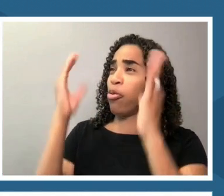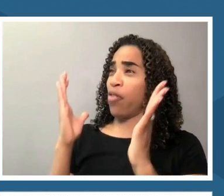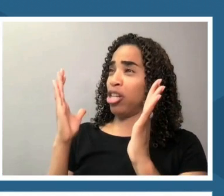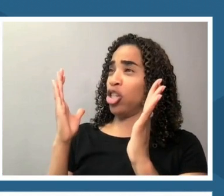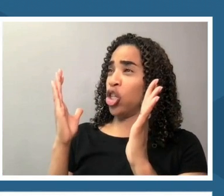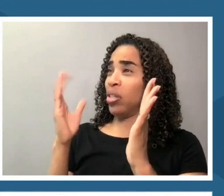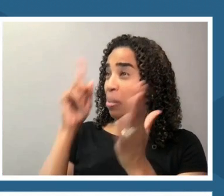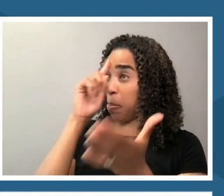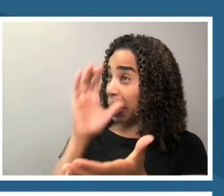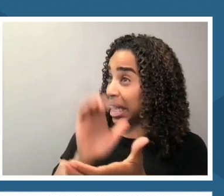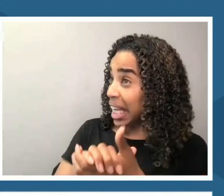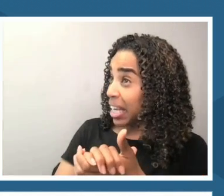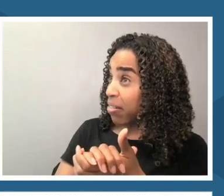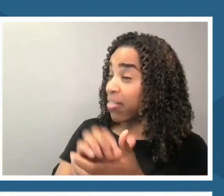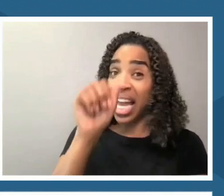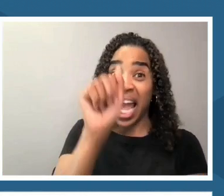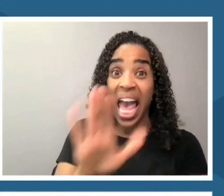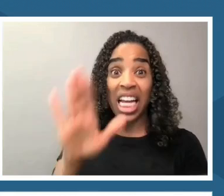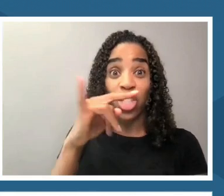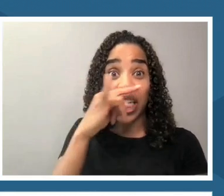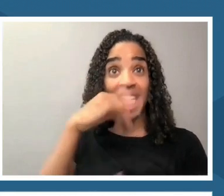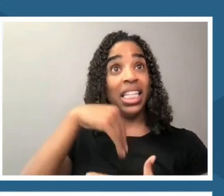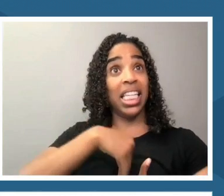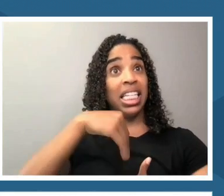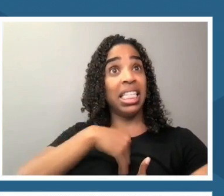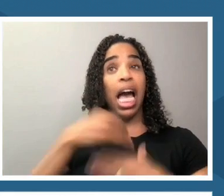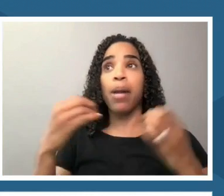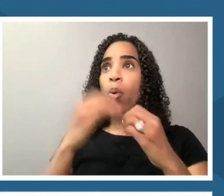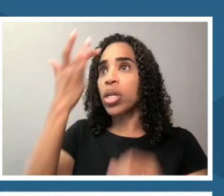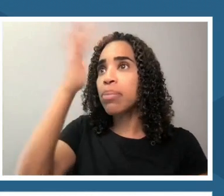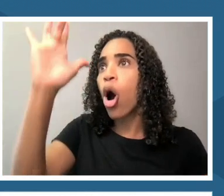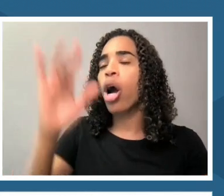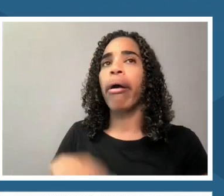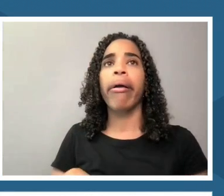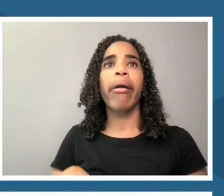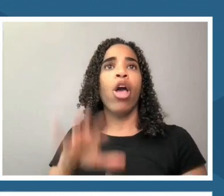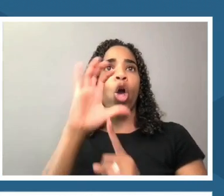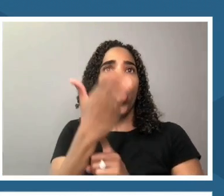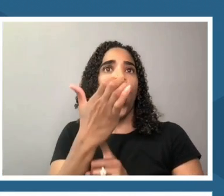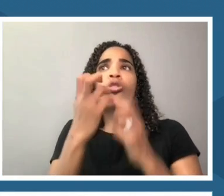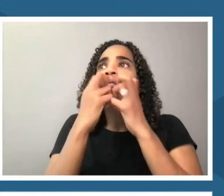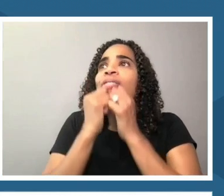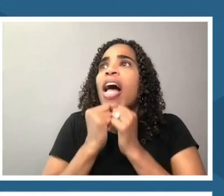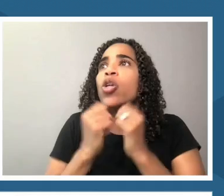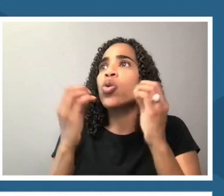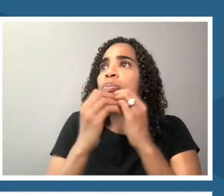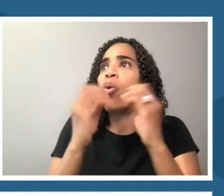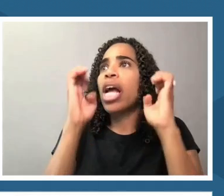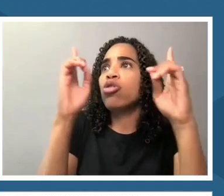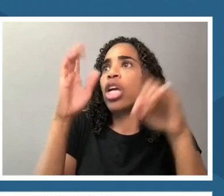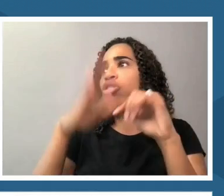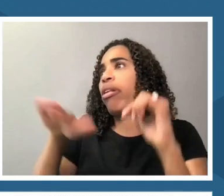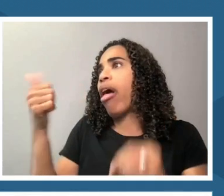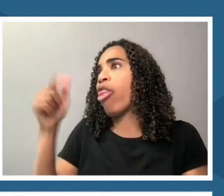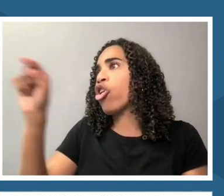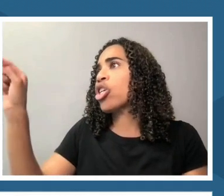asian kids are inherently smarter or that their culture values education more